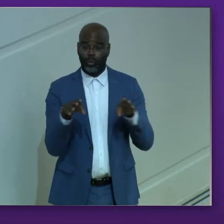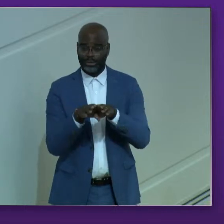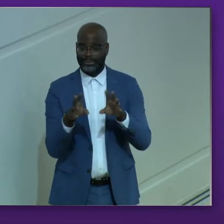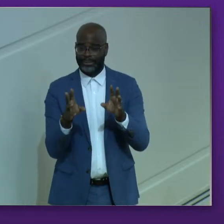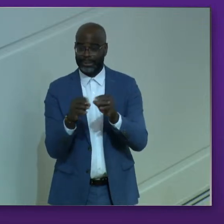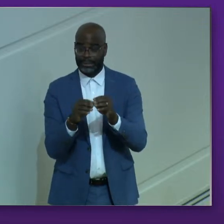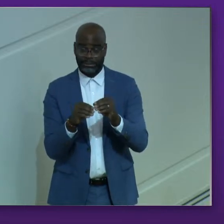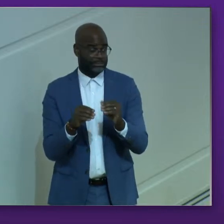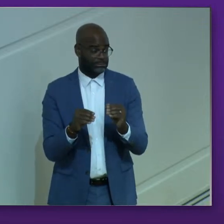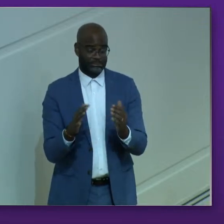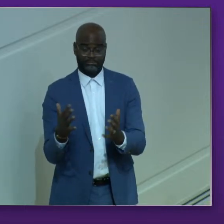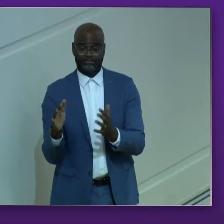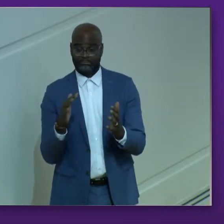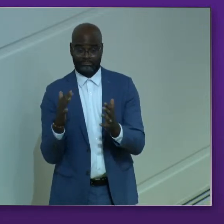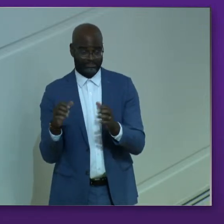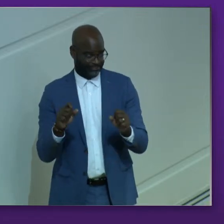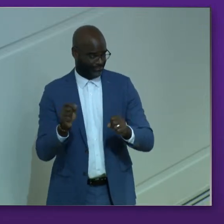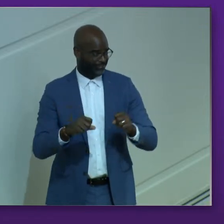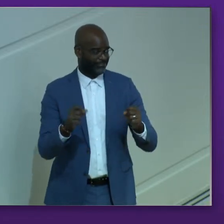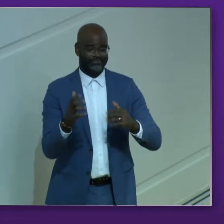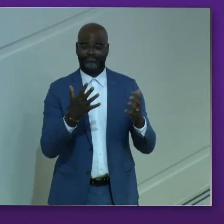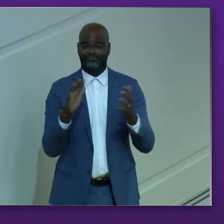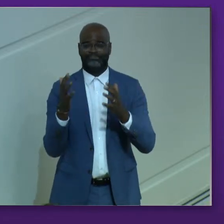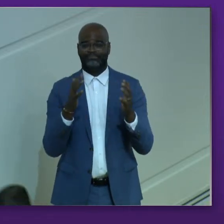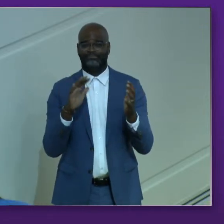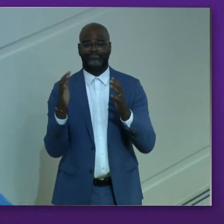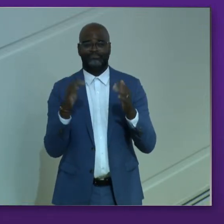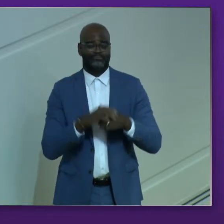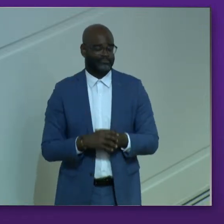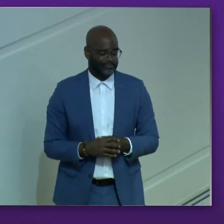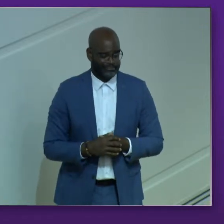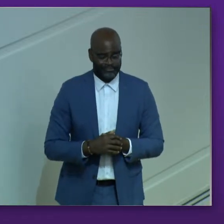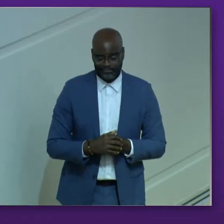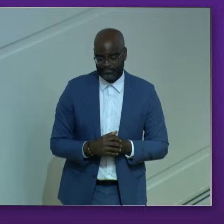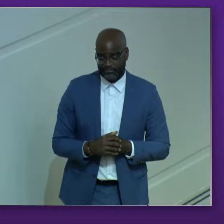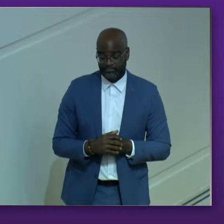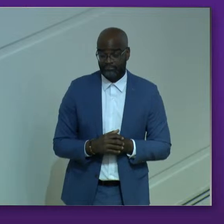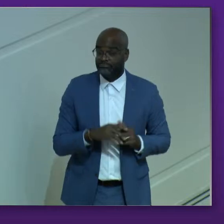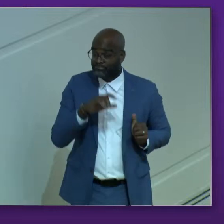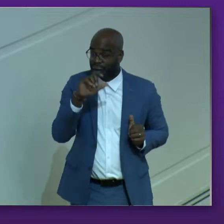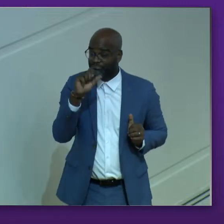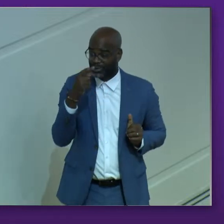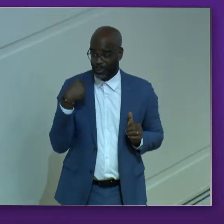ACADEMIC YEAR CLOSING MEETING.